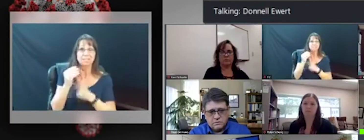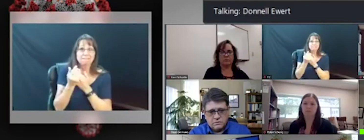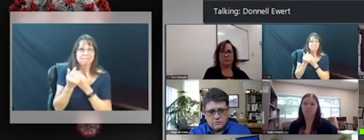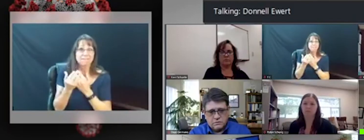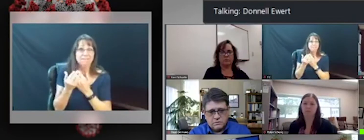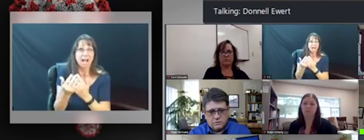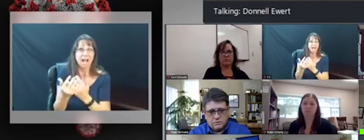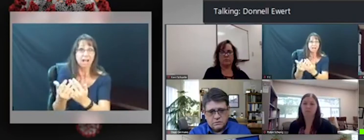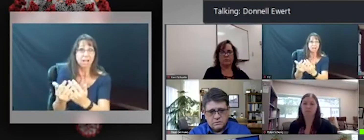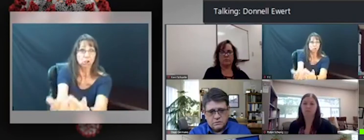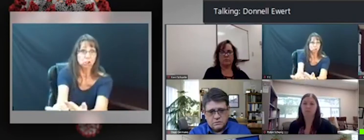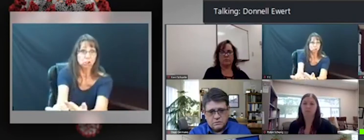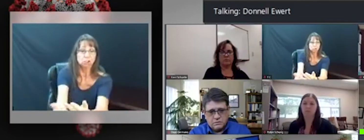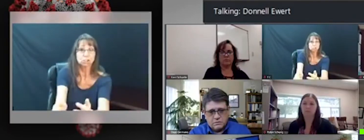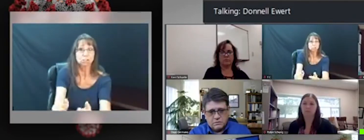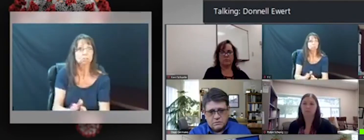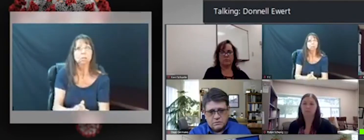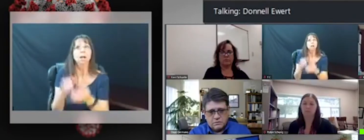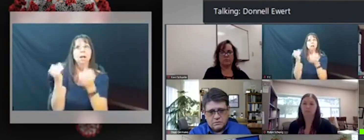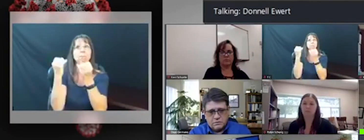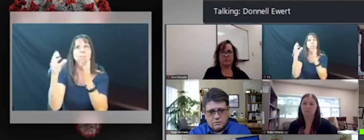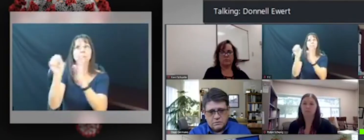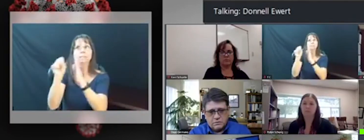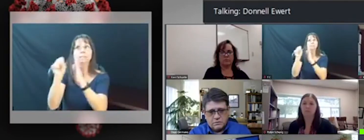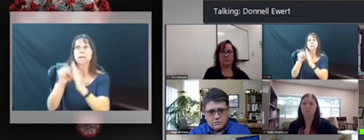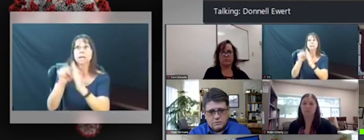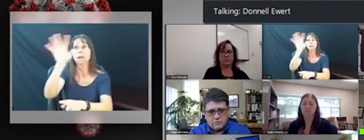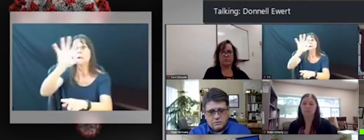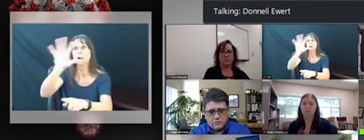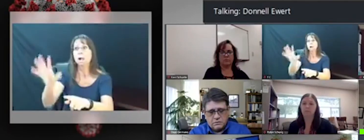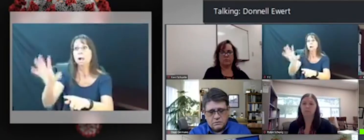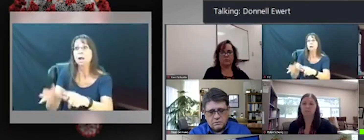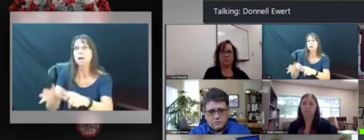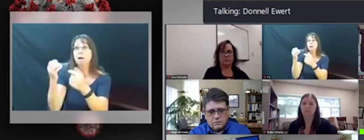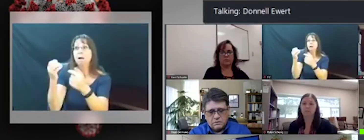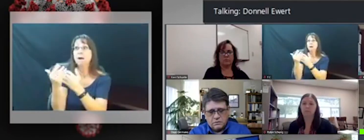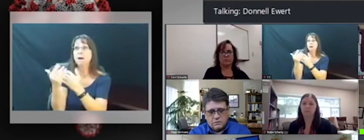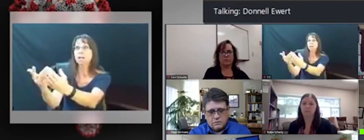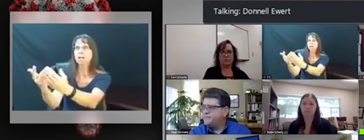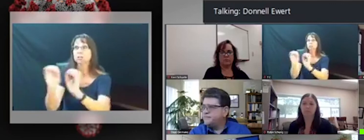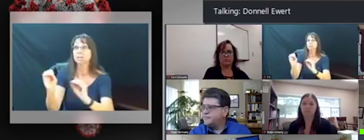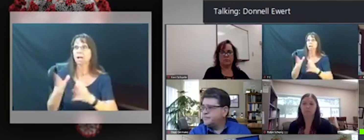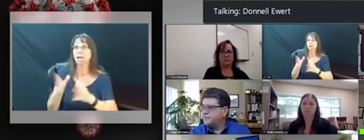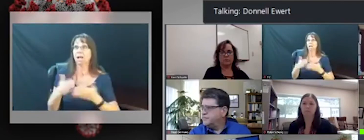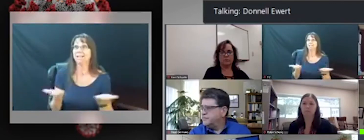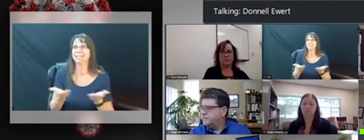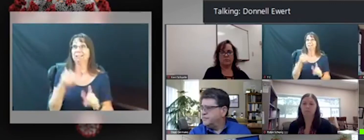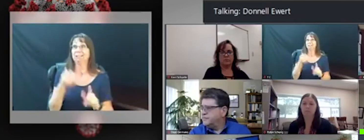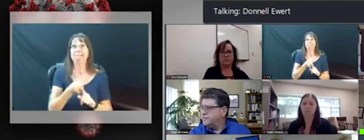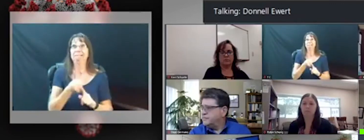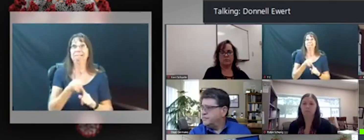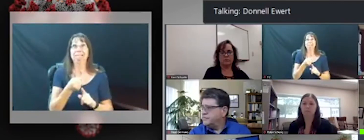got started and that was just too much. Our County Fire Department did a great job tamping down a lot